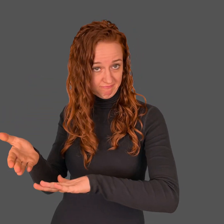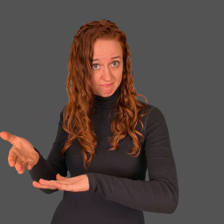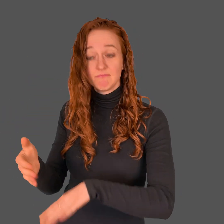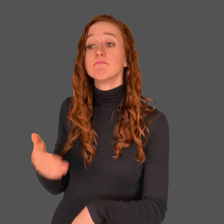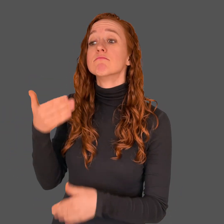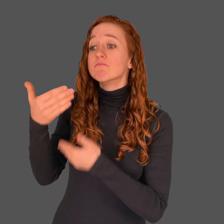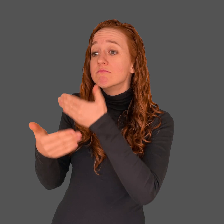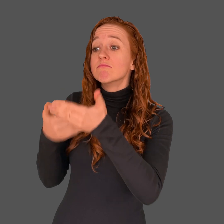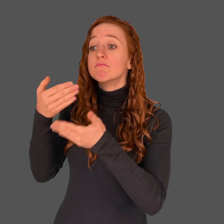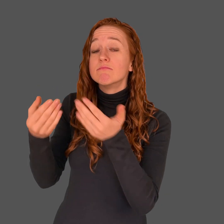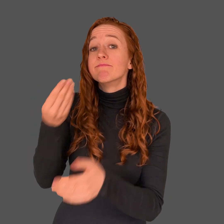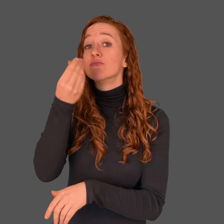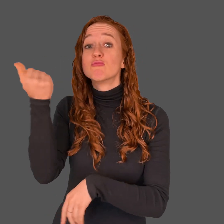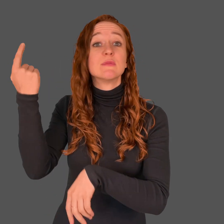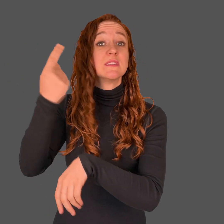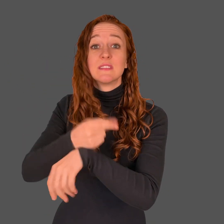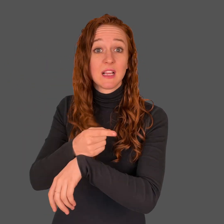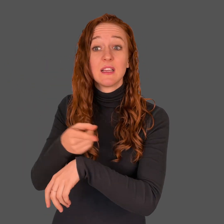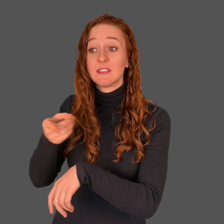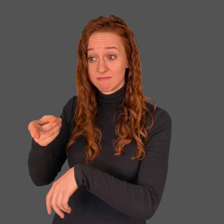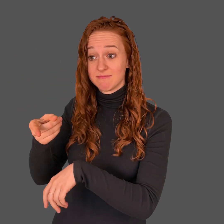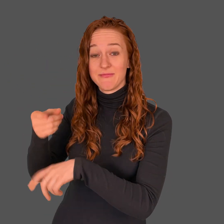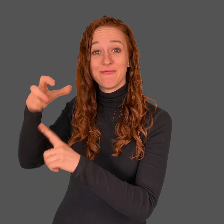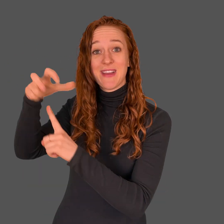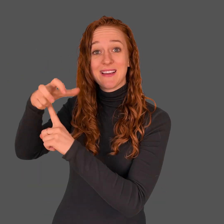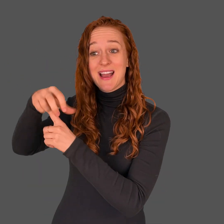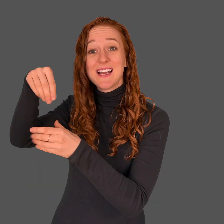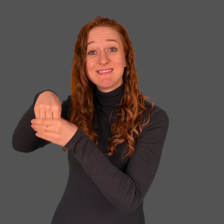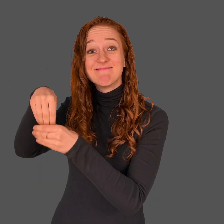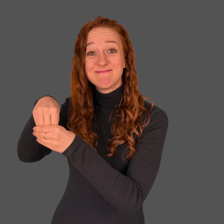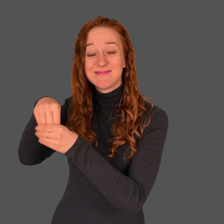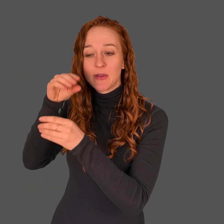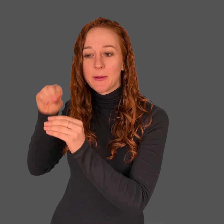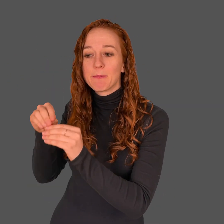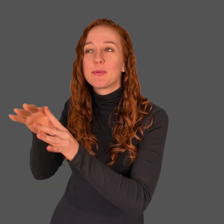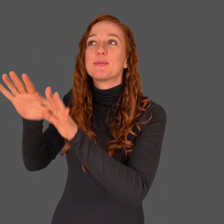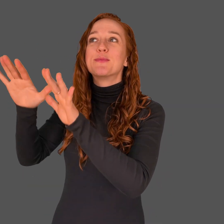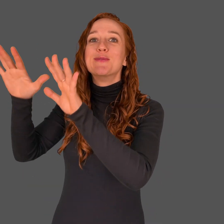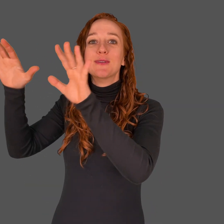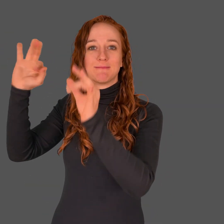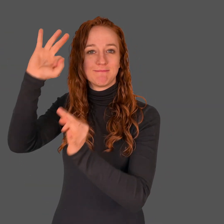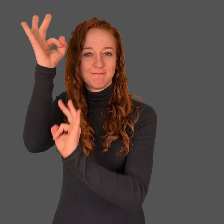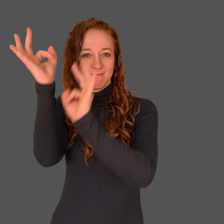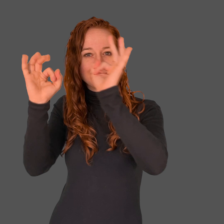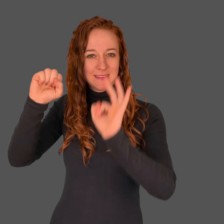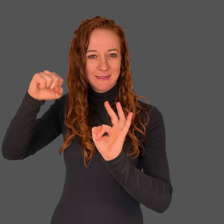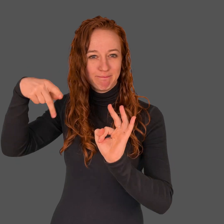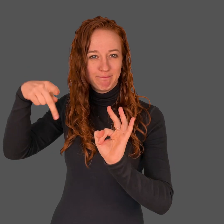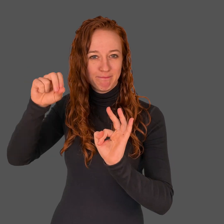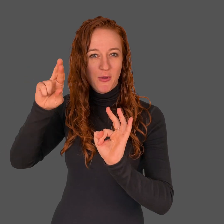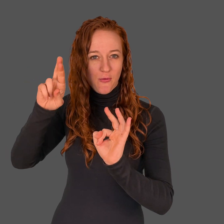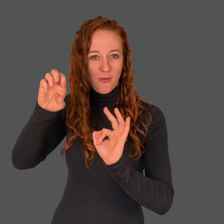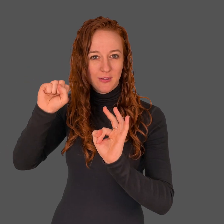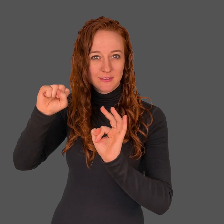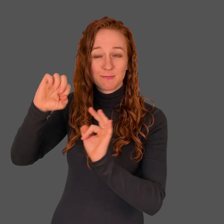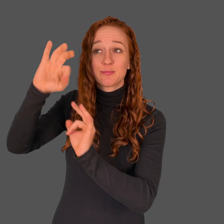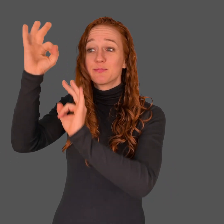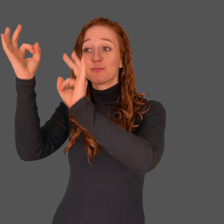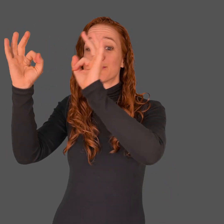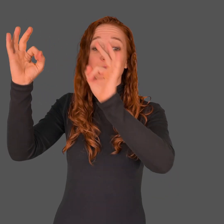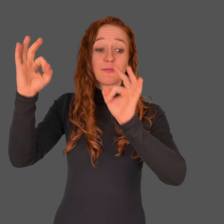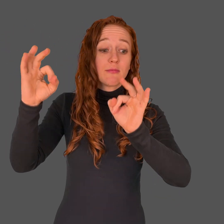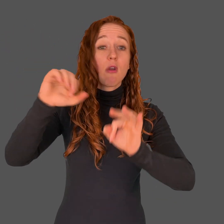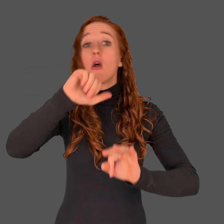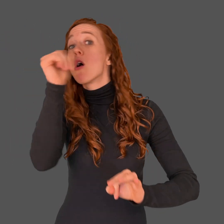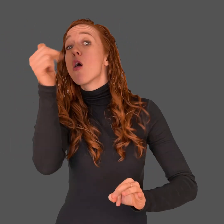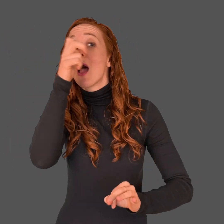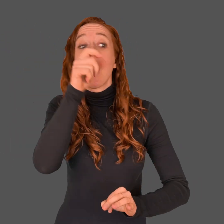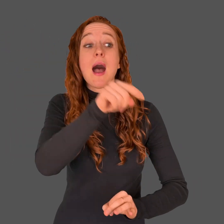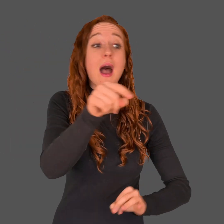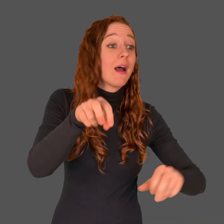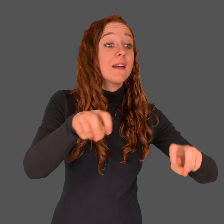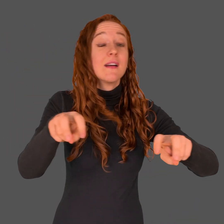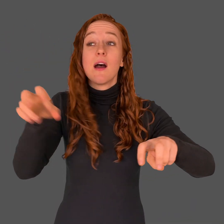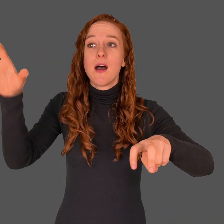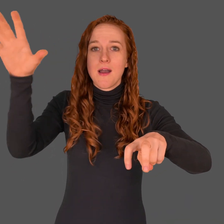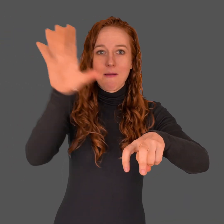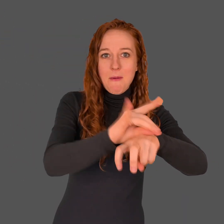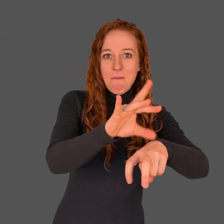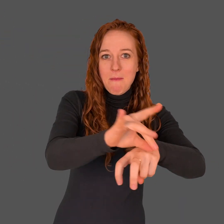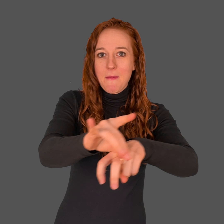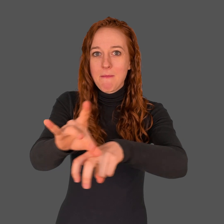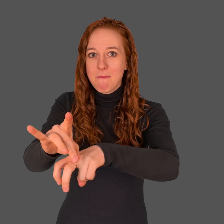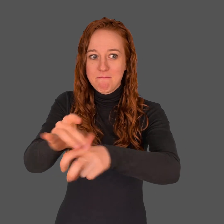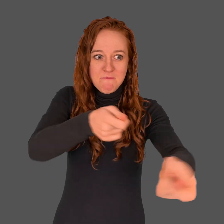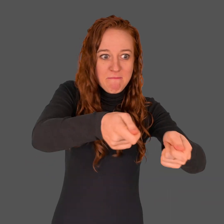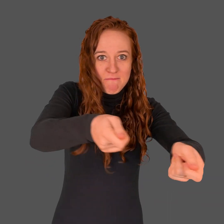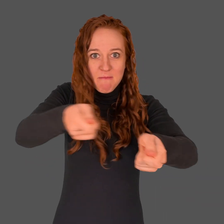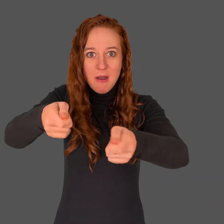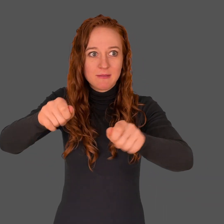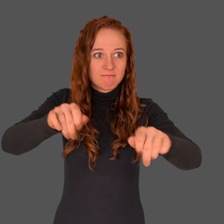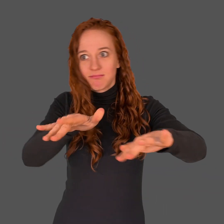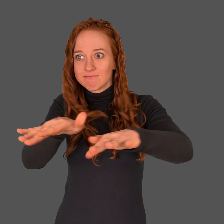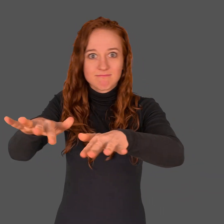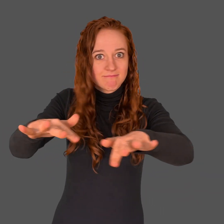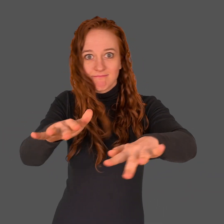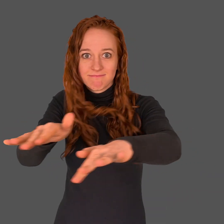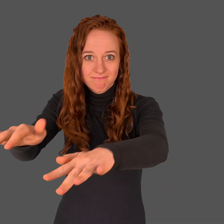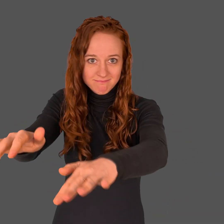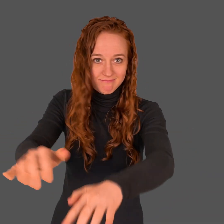A few days later, the fungus releases spores to infect more ants.